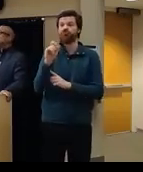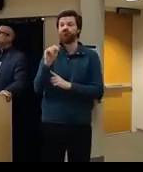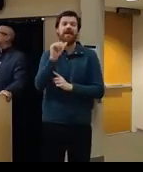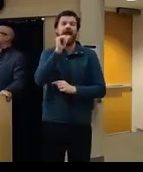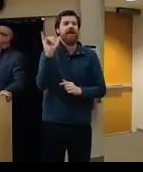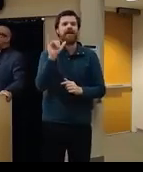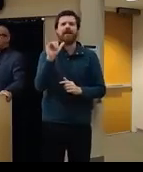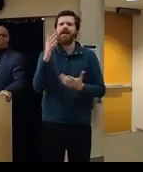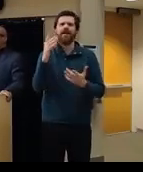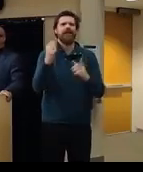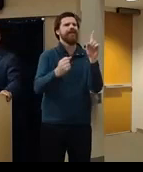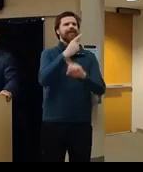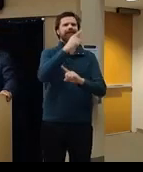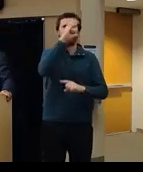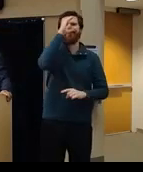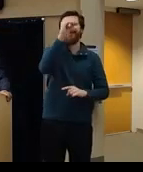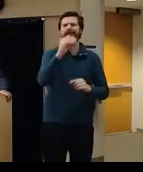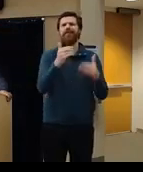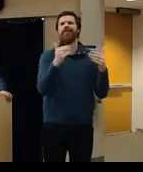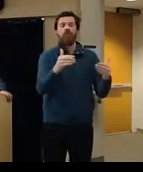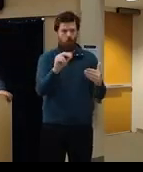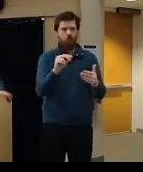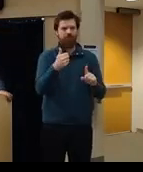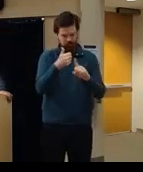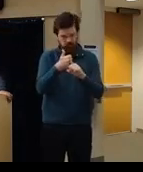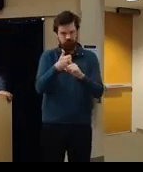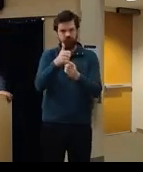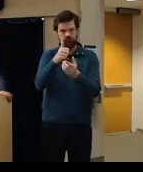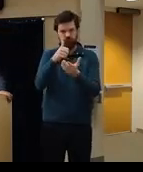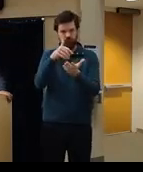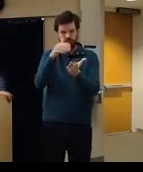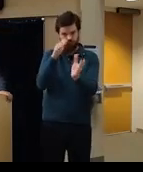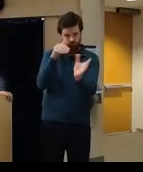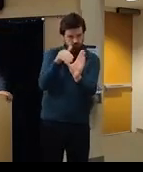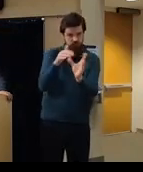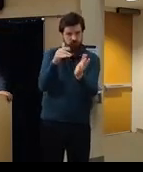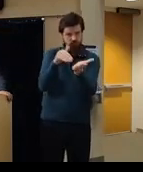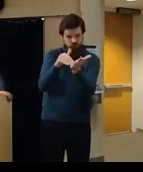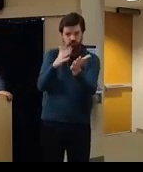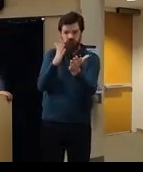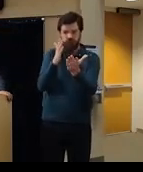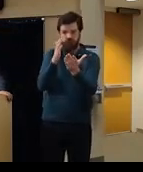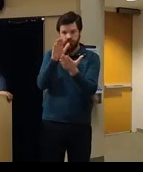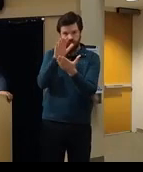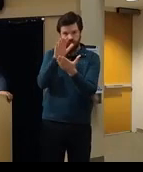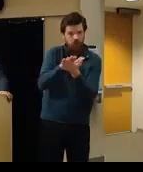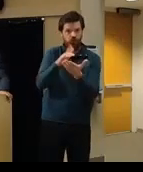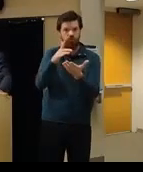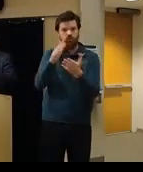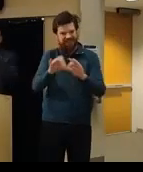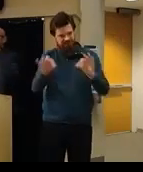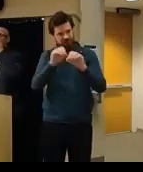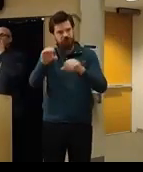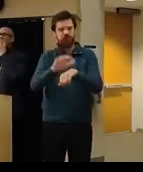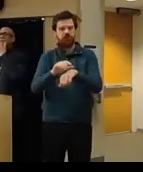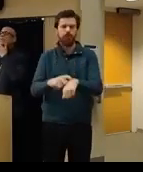some Fringe element uh he was a scholar and a physician uh of significant of his time now